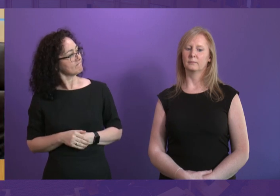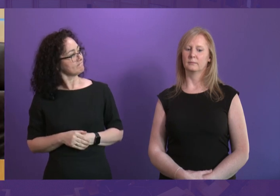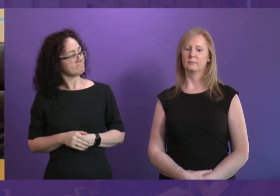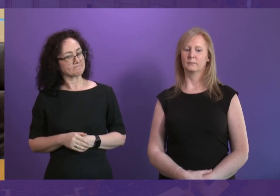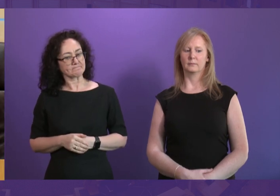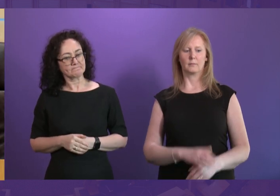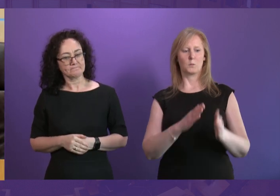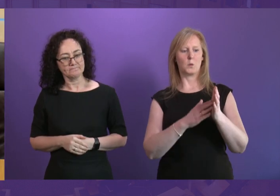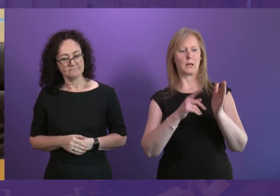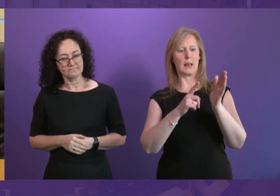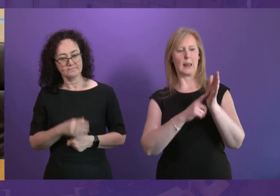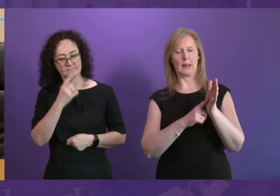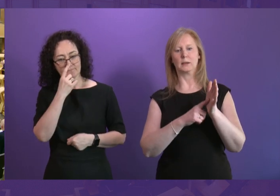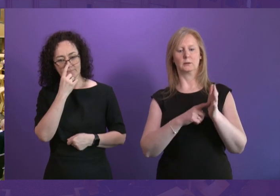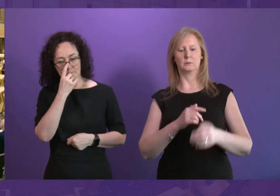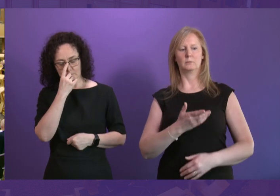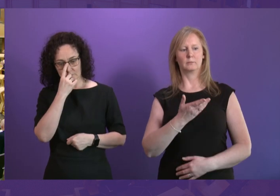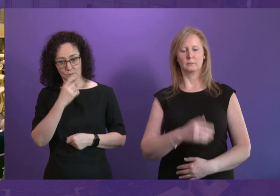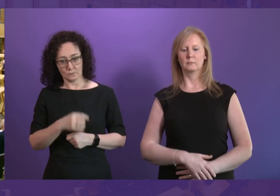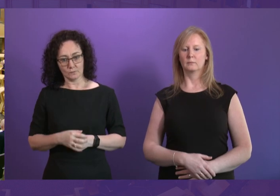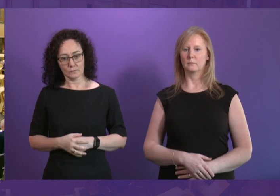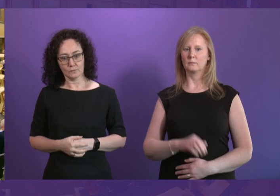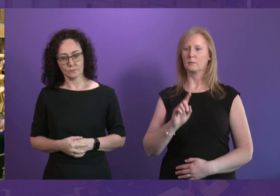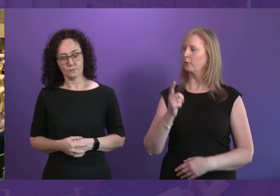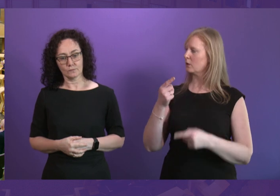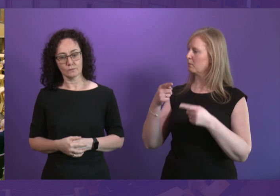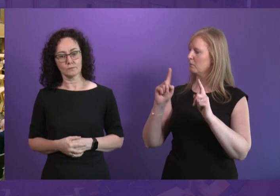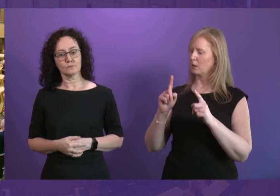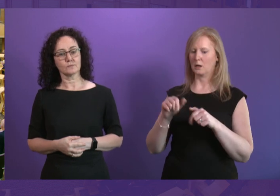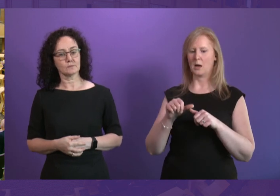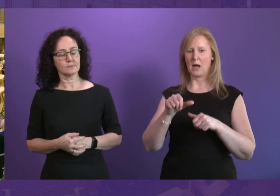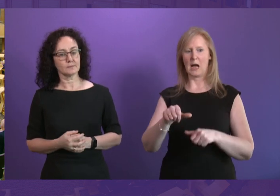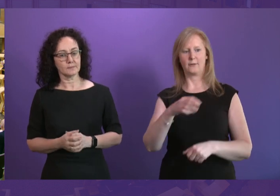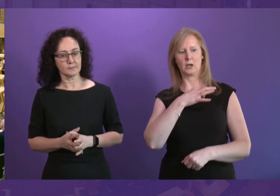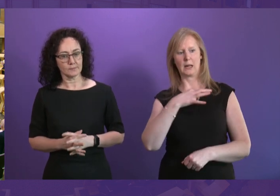Monica Lennon (Central Scotland) (Lab): After the clinical waste company Healthcare